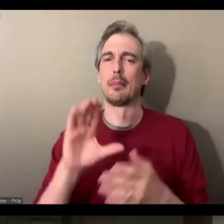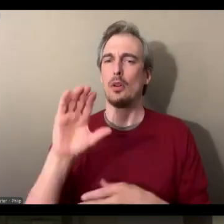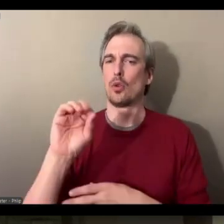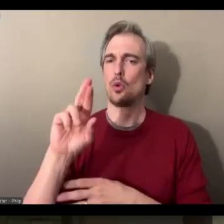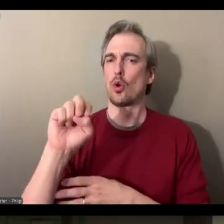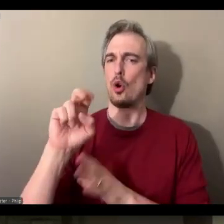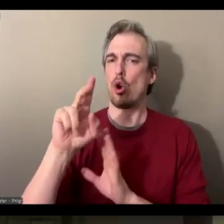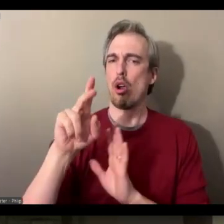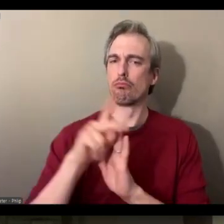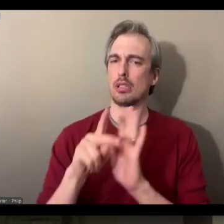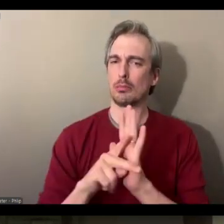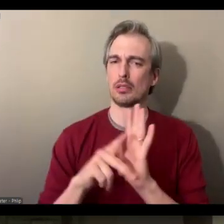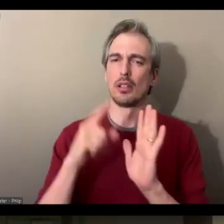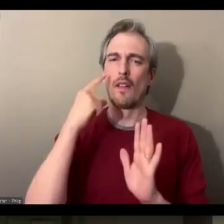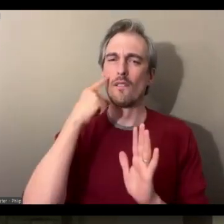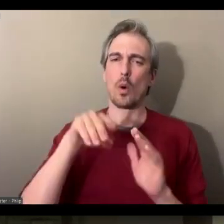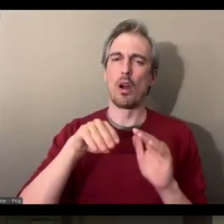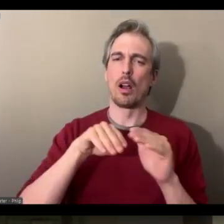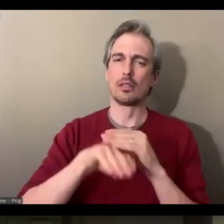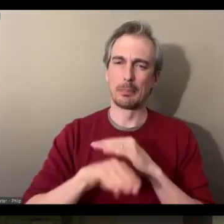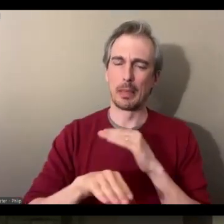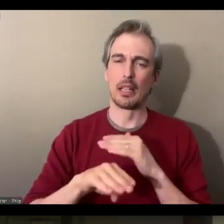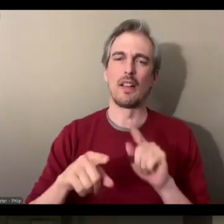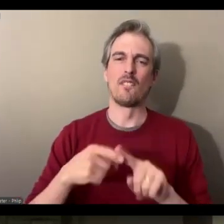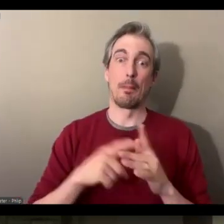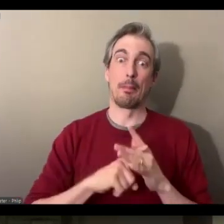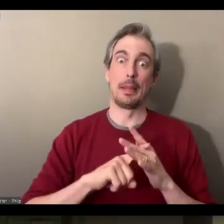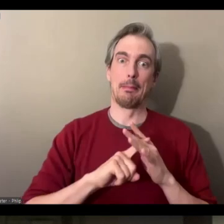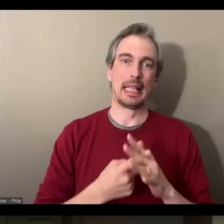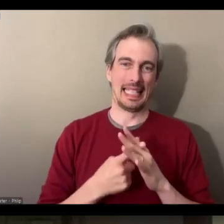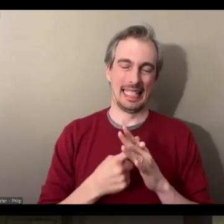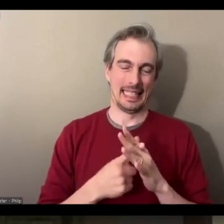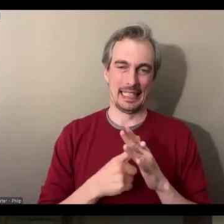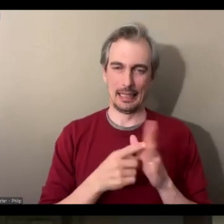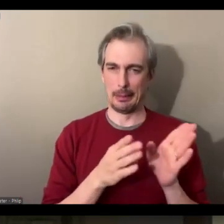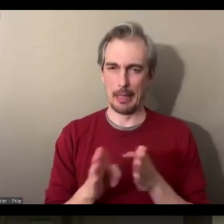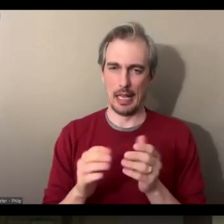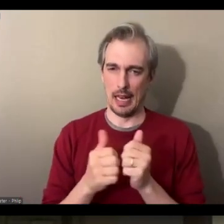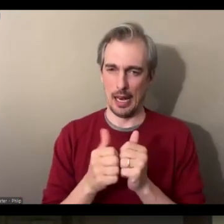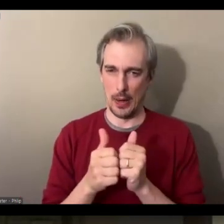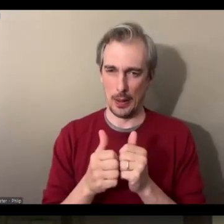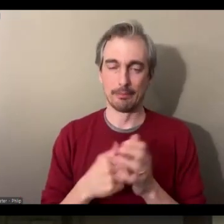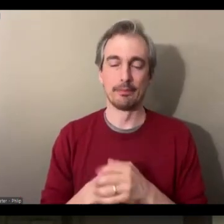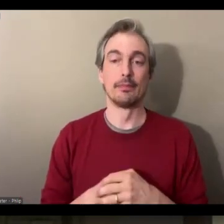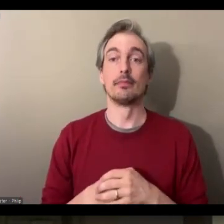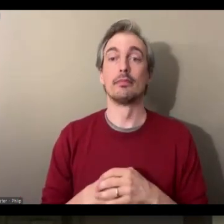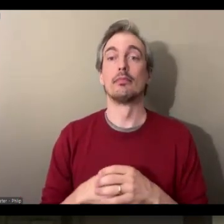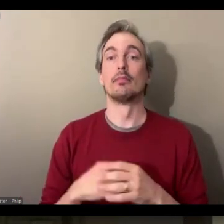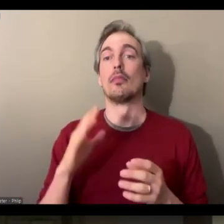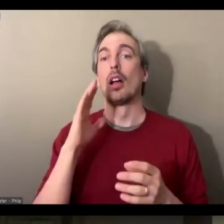beginnings. I will sort of talk a little bit about how Substrakt has come to develop our philosophy